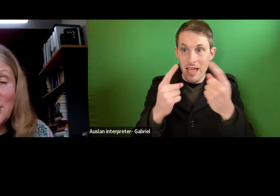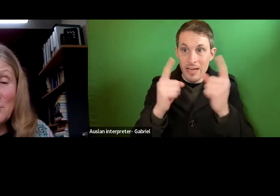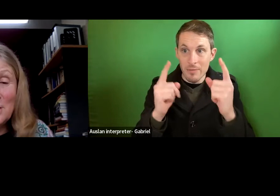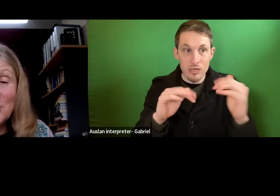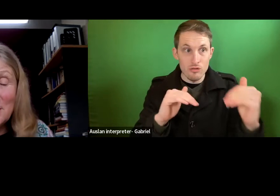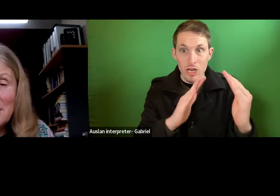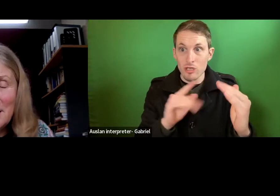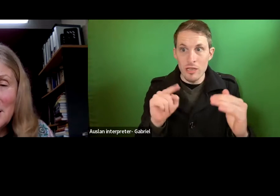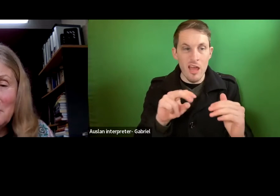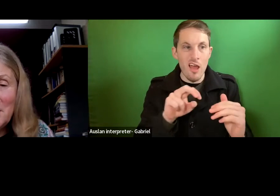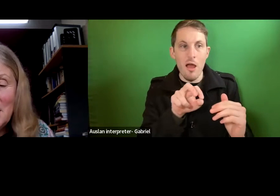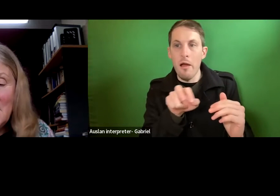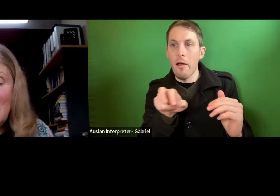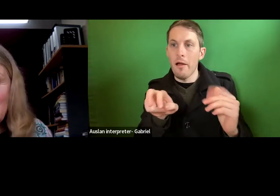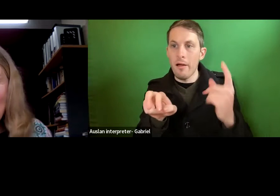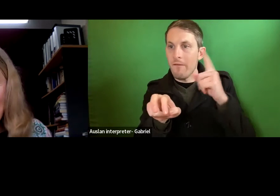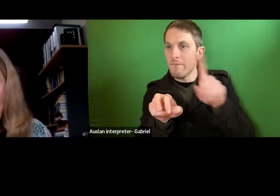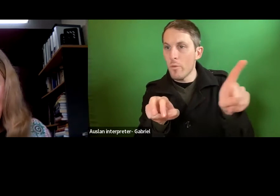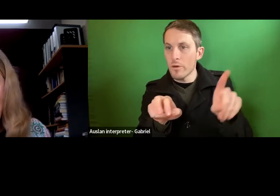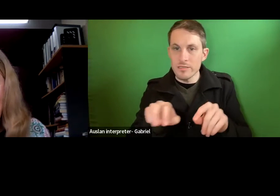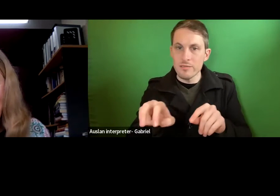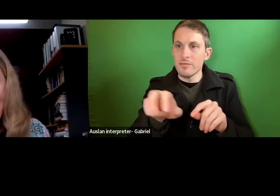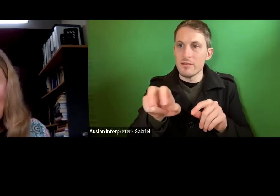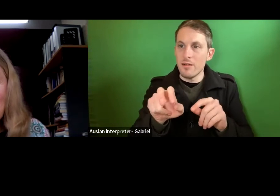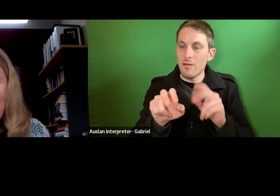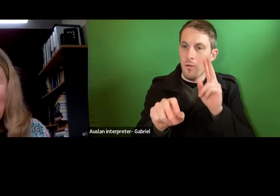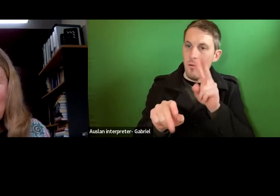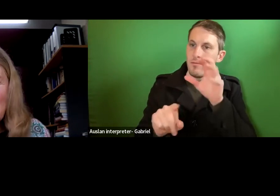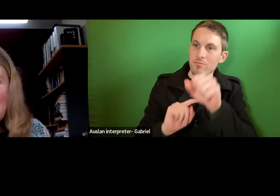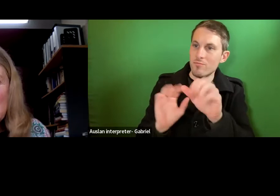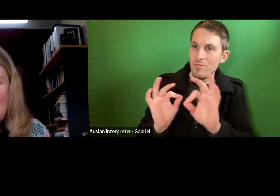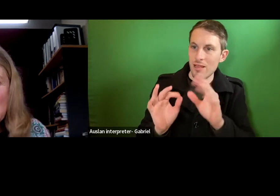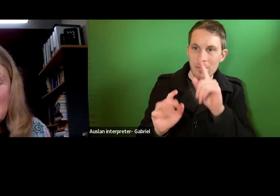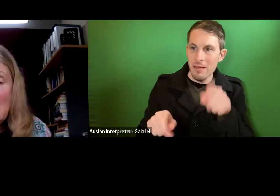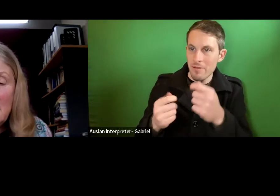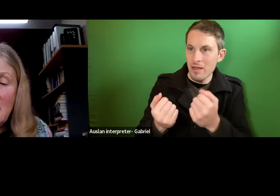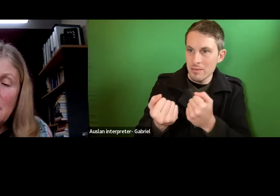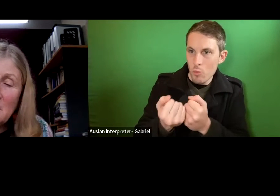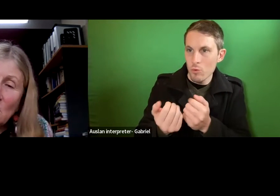they should be doing and they're not given the kind of support and intervention they need. It's